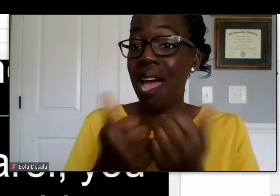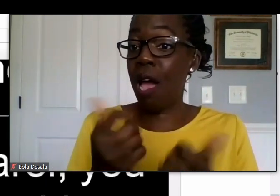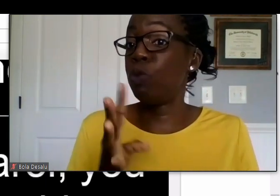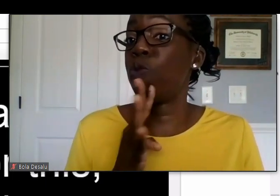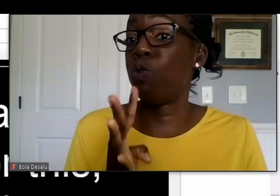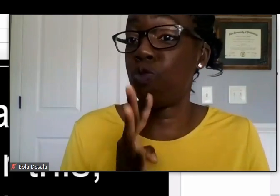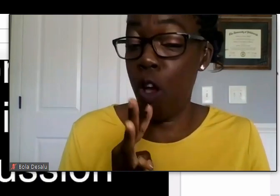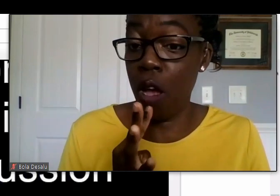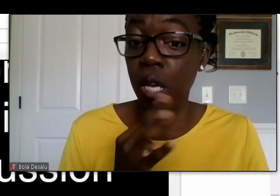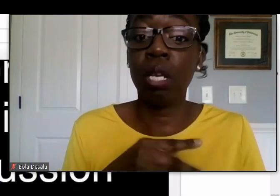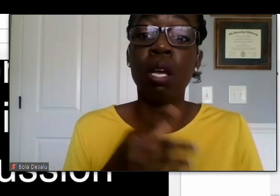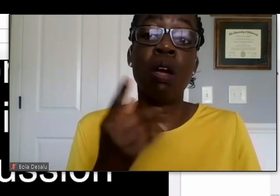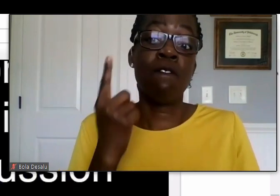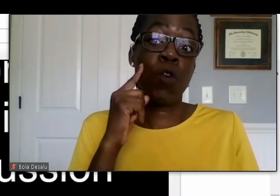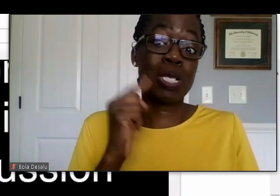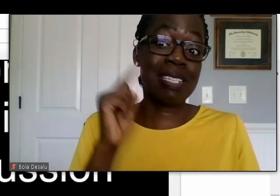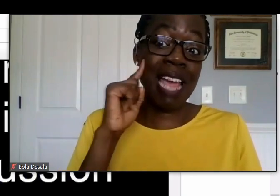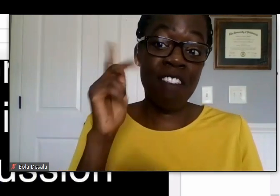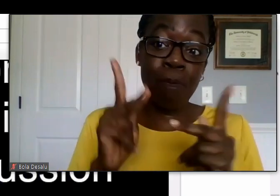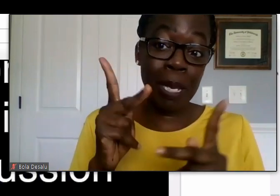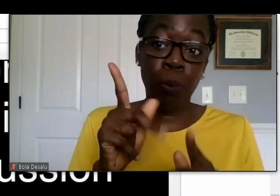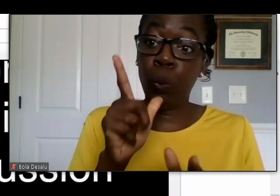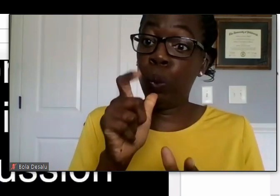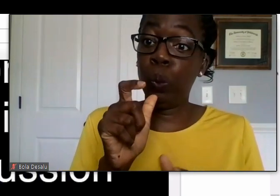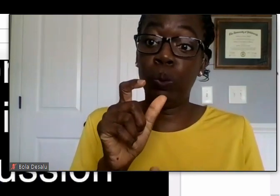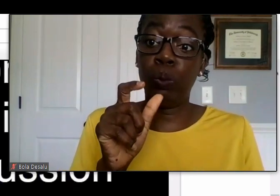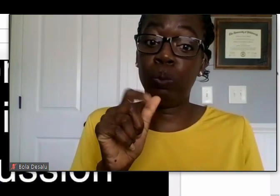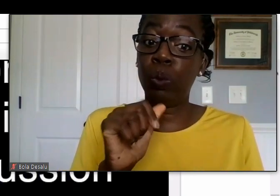to the deaf and hard-of-hearing they have options as well.